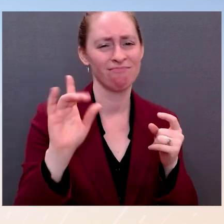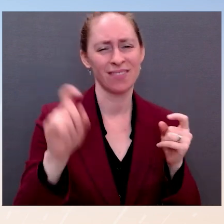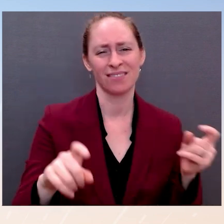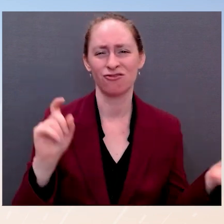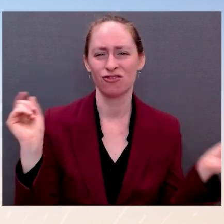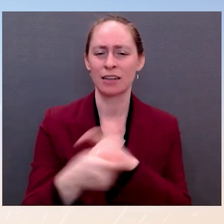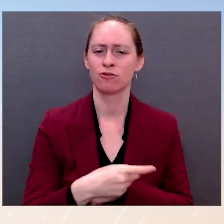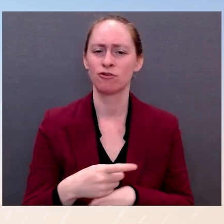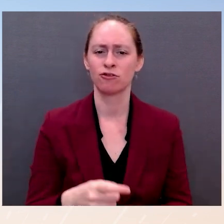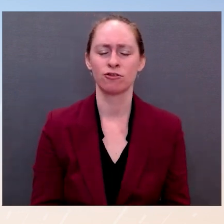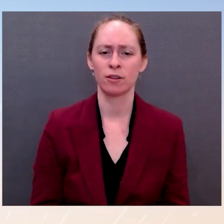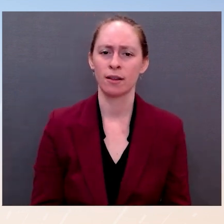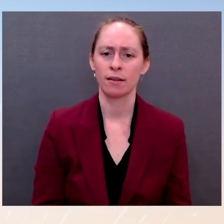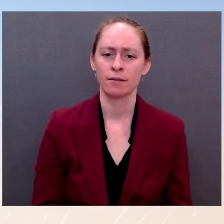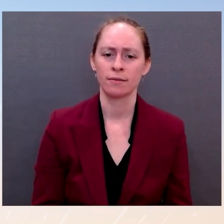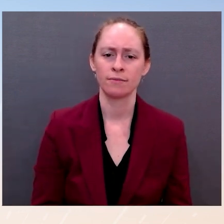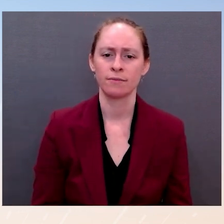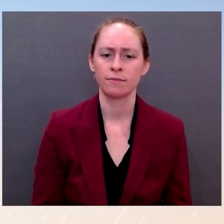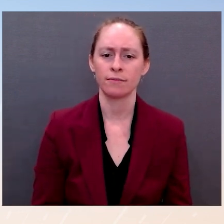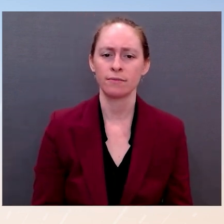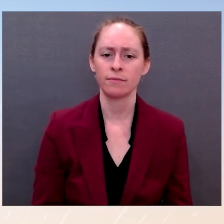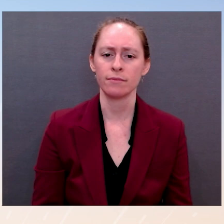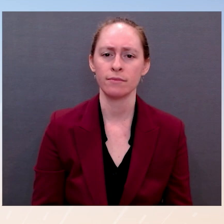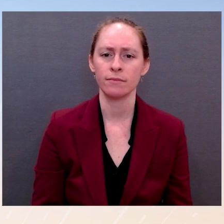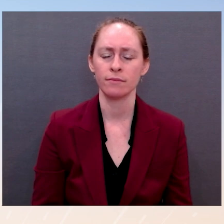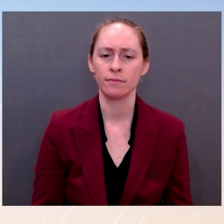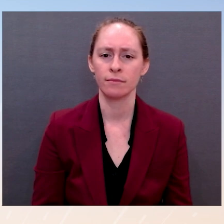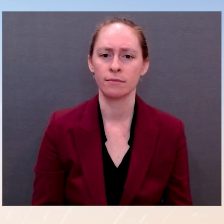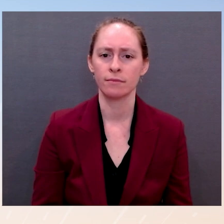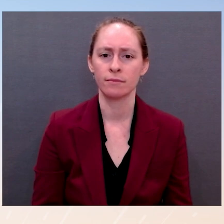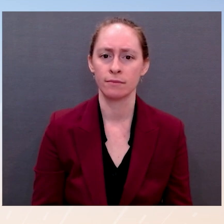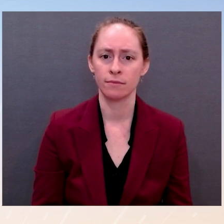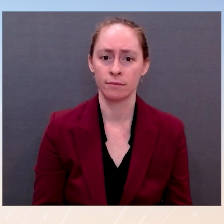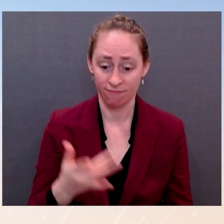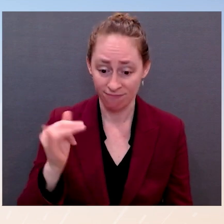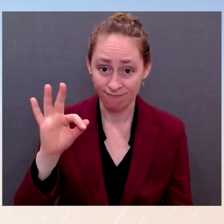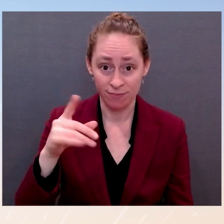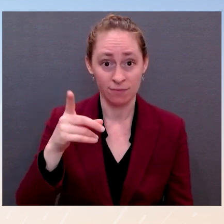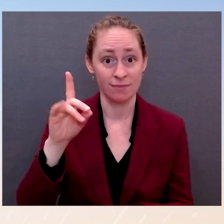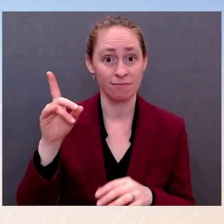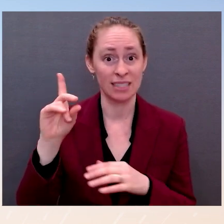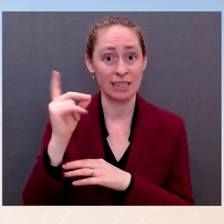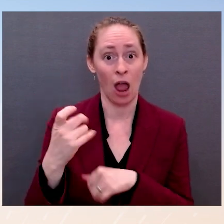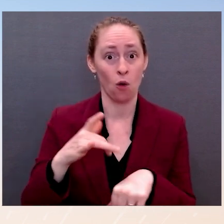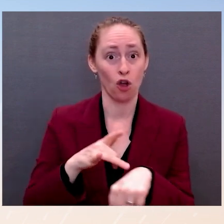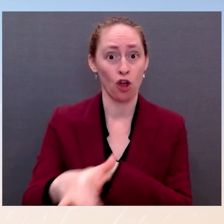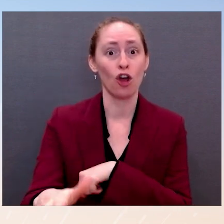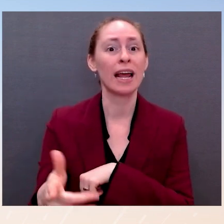And as you said, in most cases, a majority of the cases, when found early, it can be treatable.